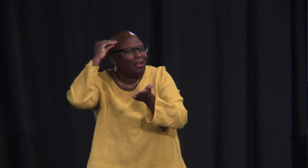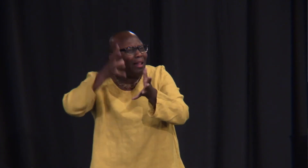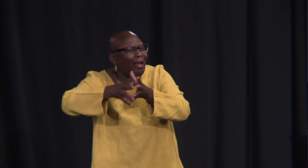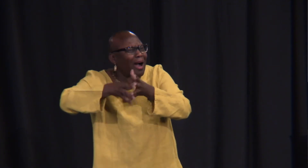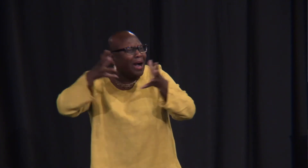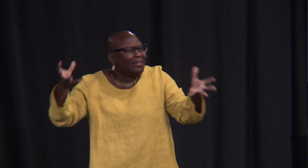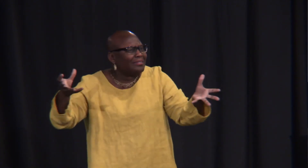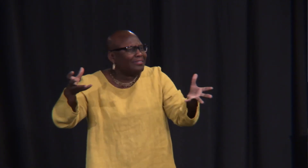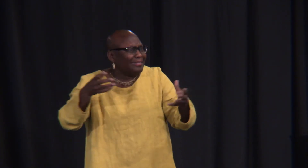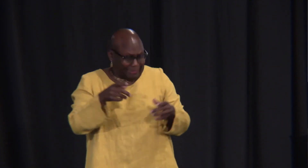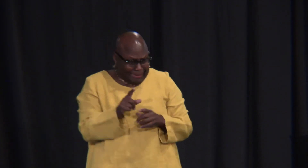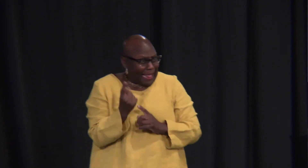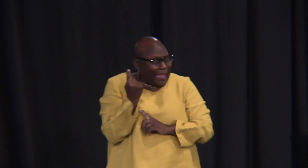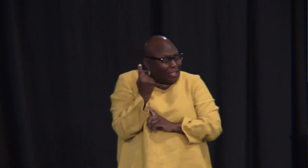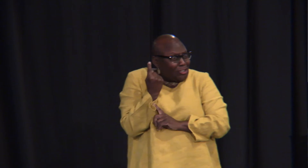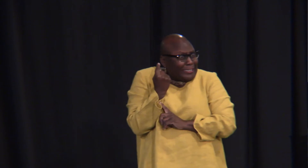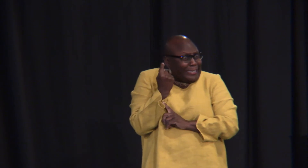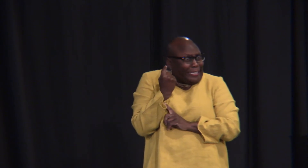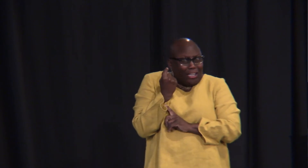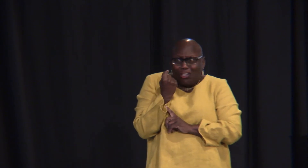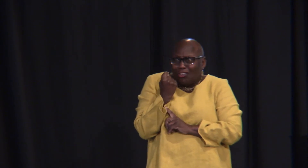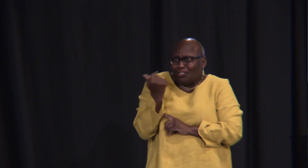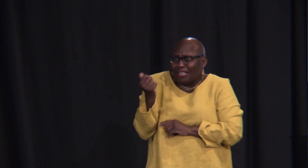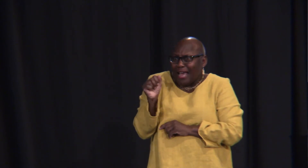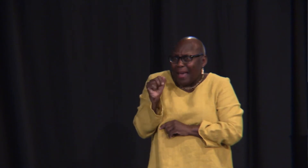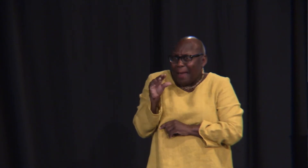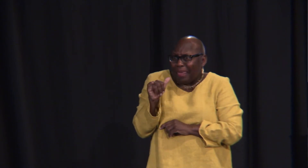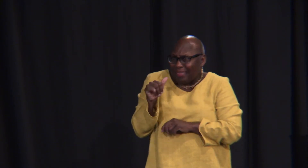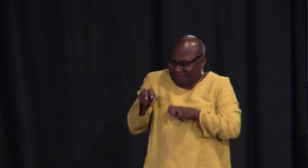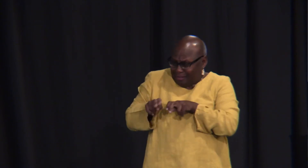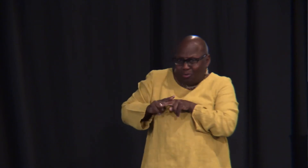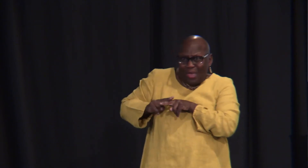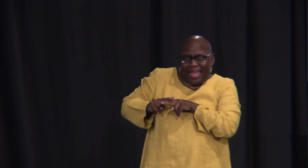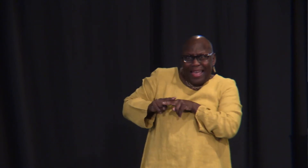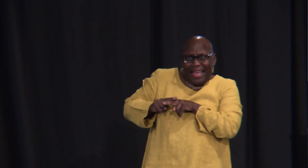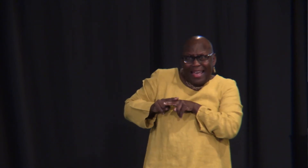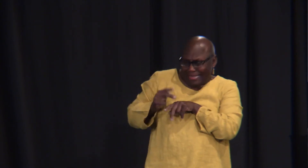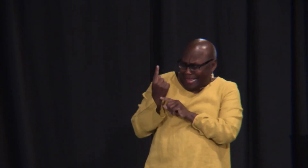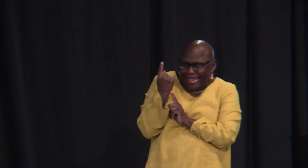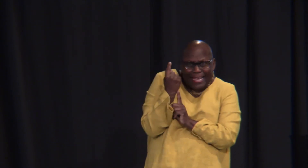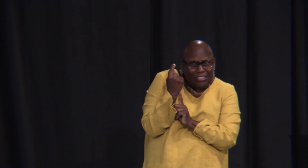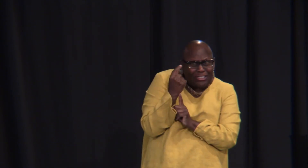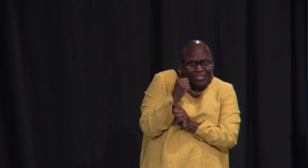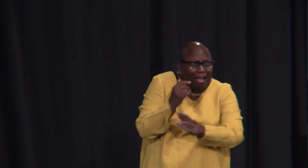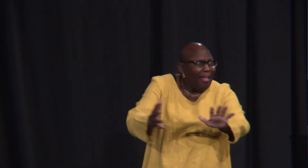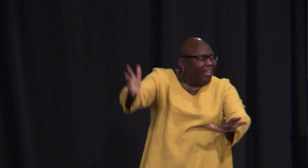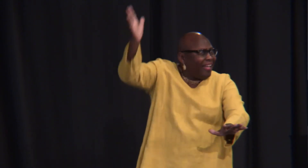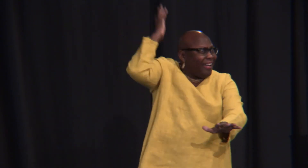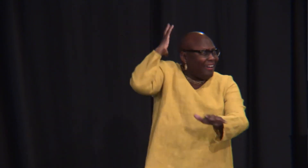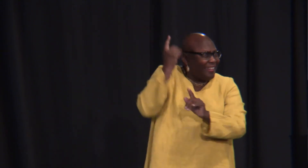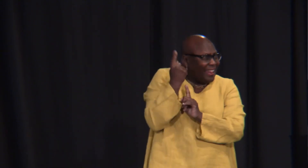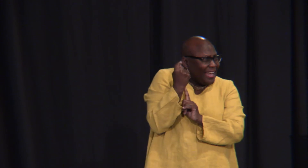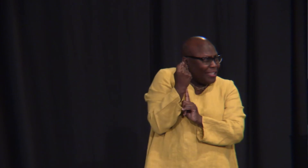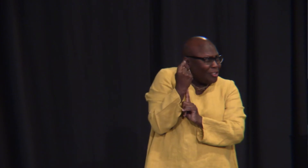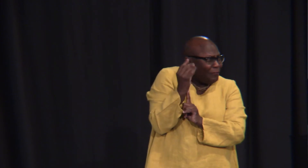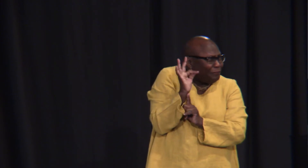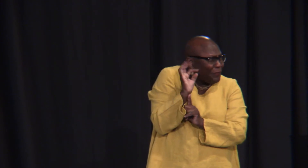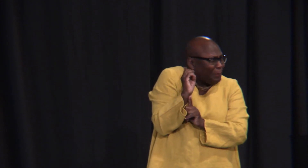I'm 65 years old and I'm still learning. I'll never stop.